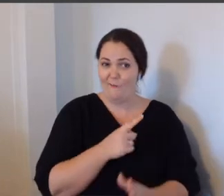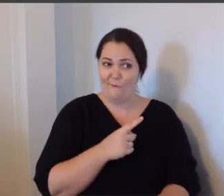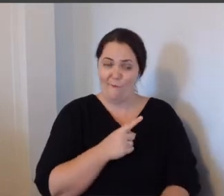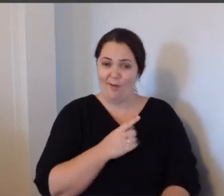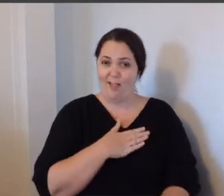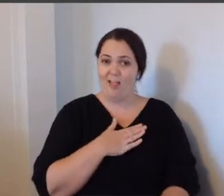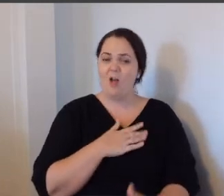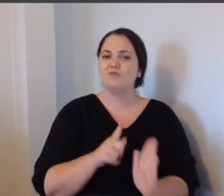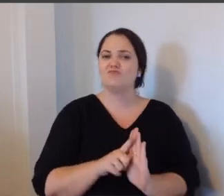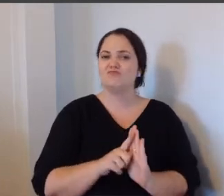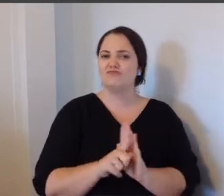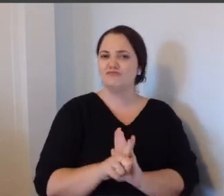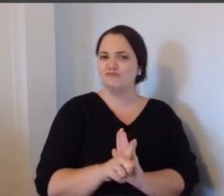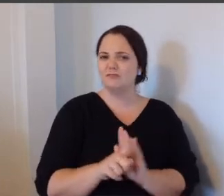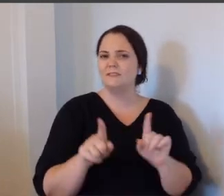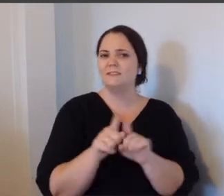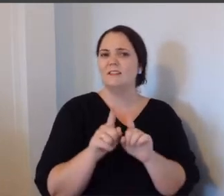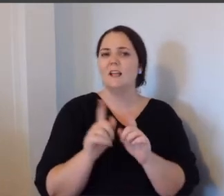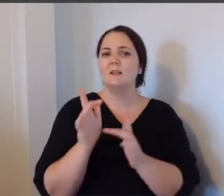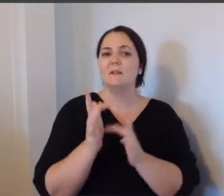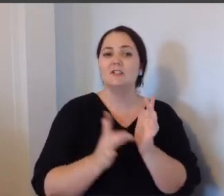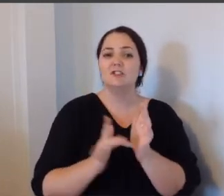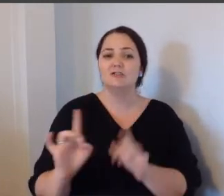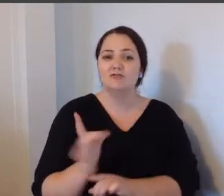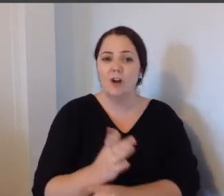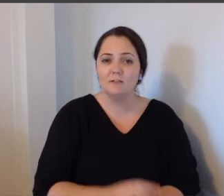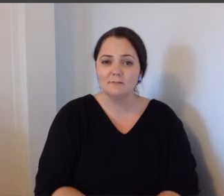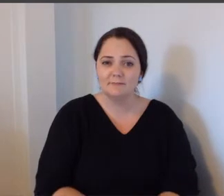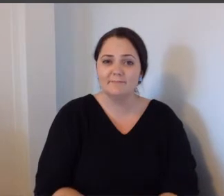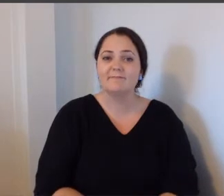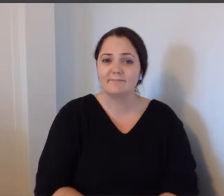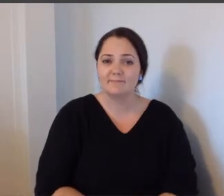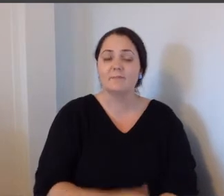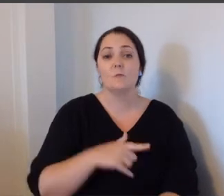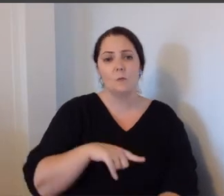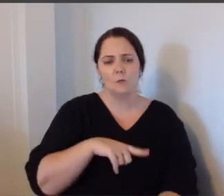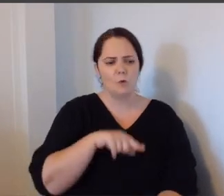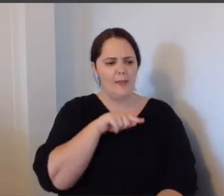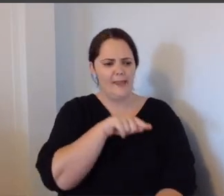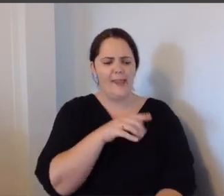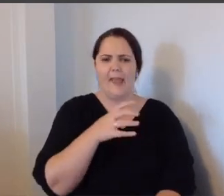of Jesus Christ and here we have an example where Dürer's conception of art as a matter of genius had